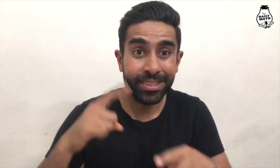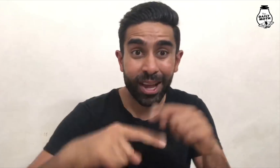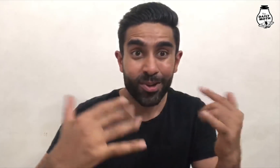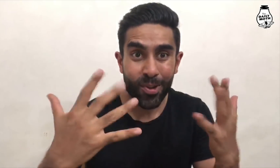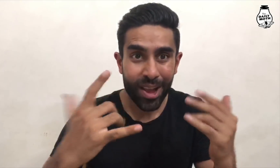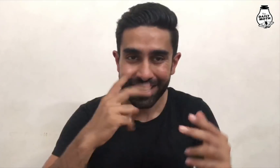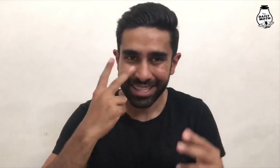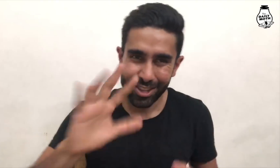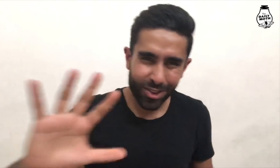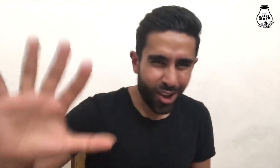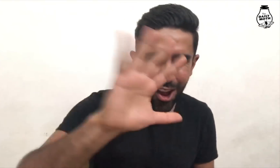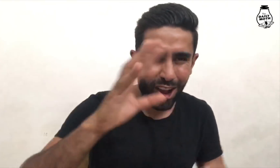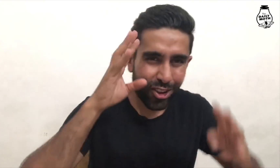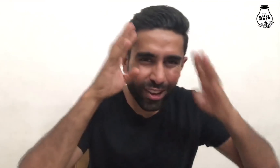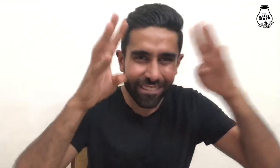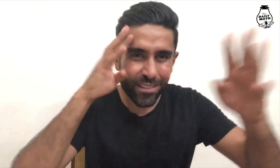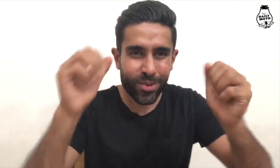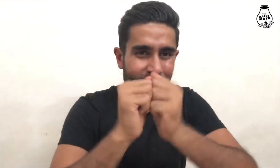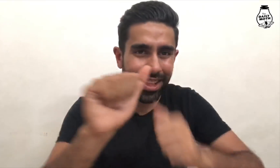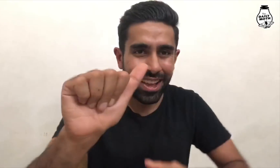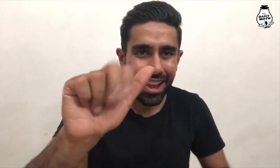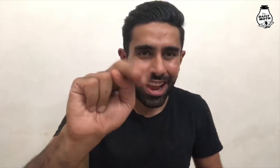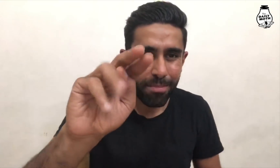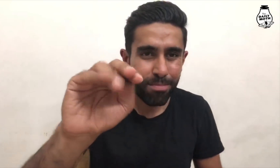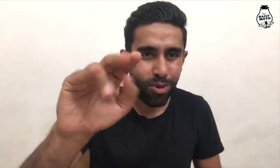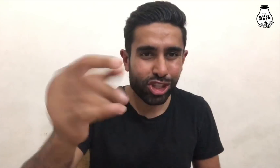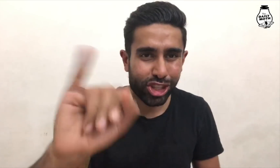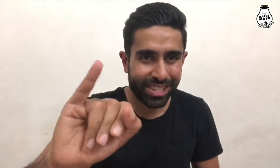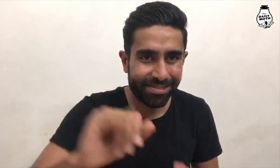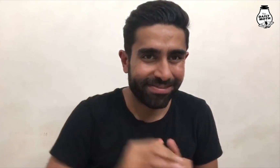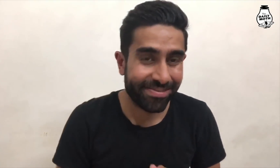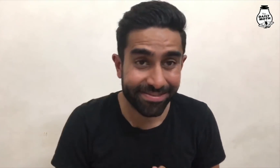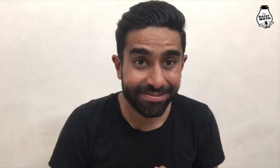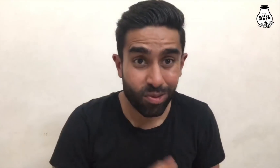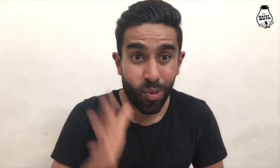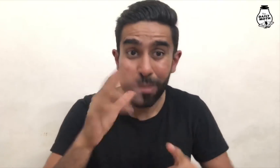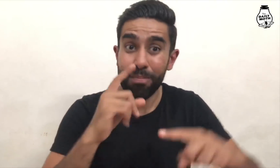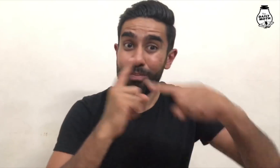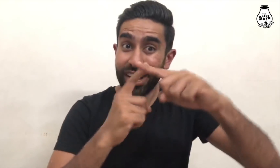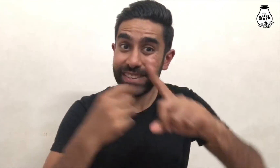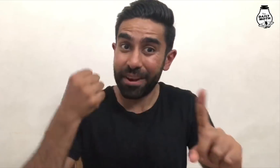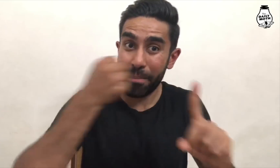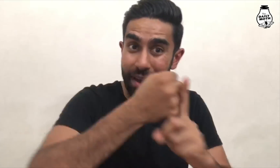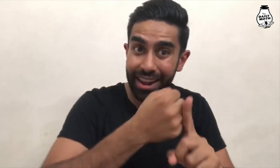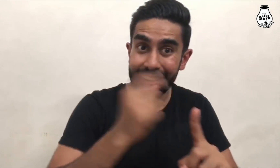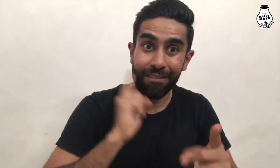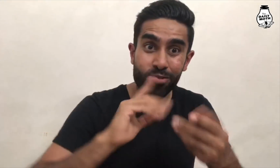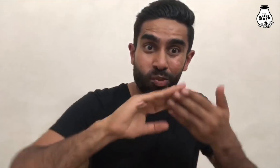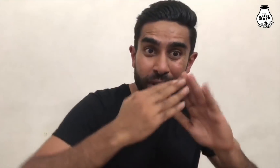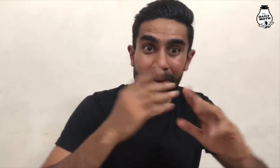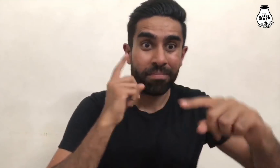I can’t wait to see your creativity with animjoi! It will be a positive impact on the Deaf community,